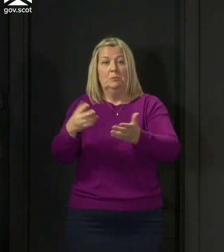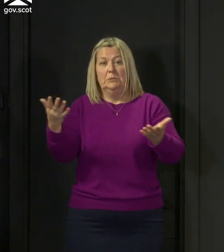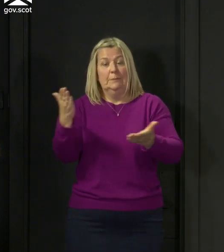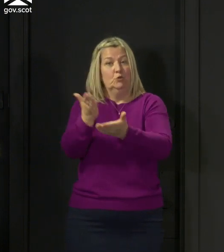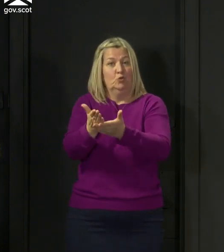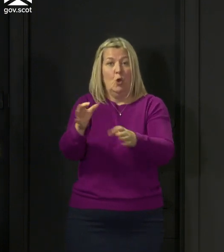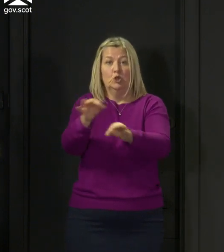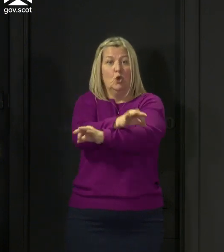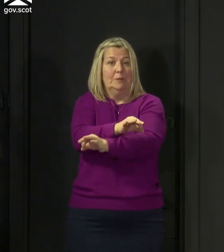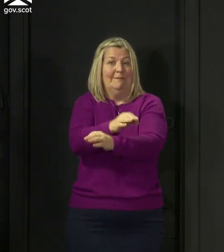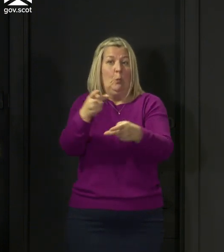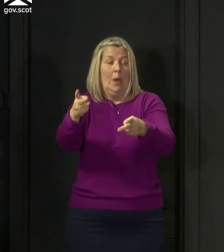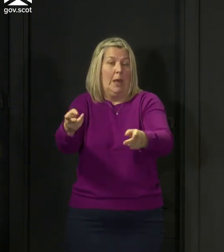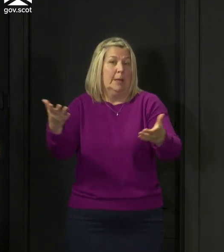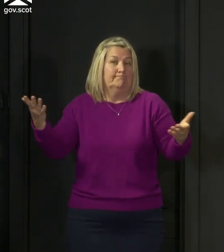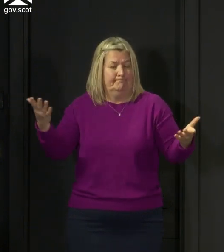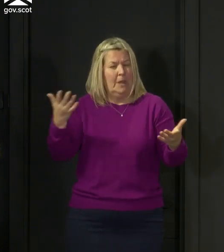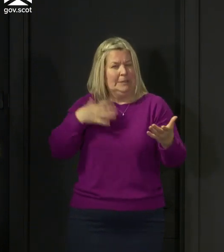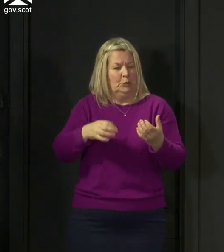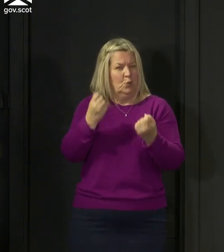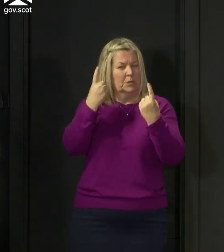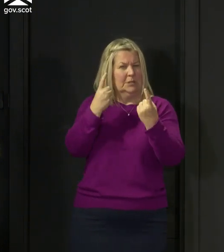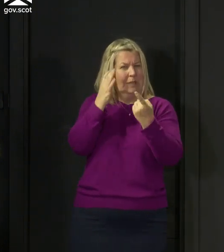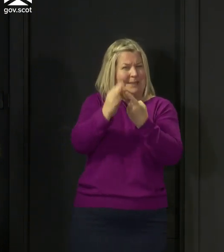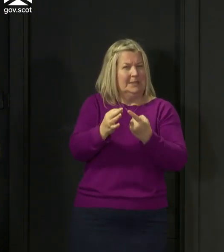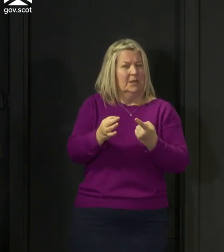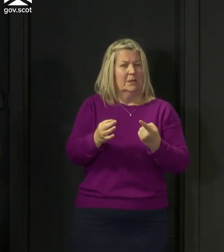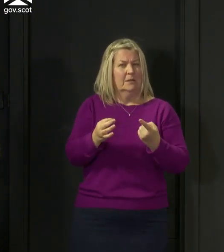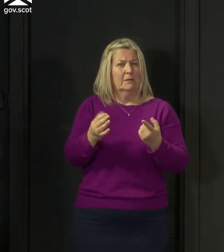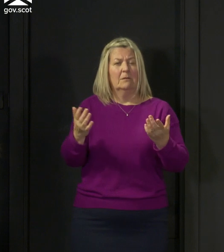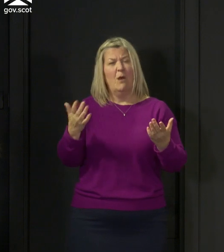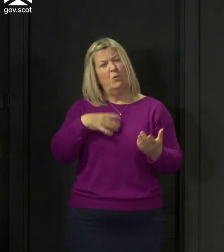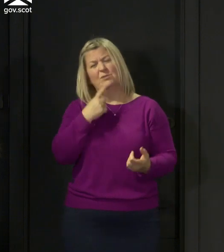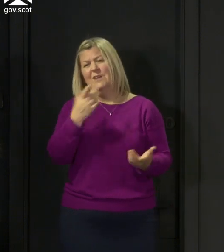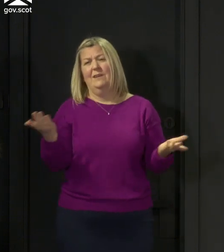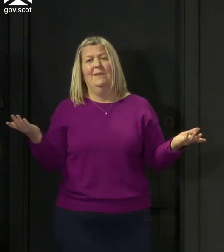I want to understand the detail of that. I should say, I certainly don't want to have